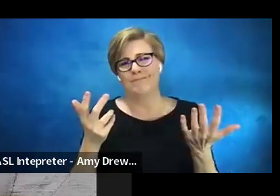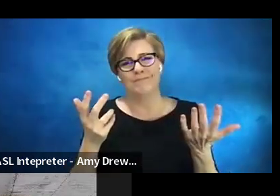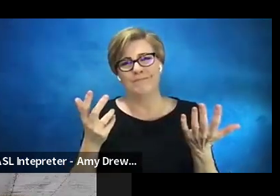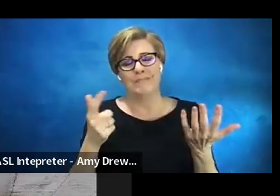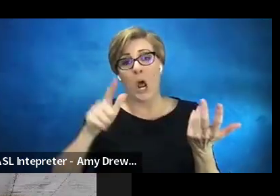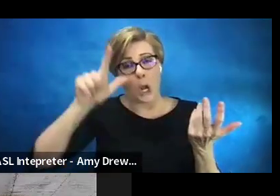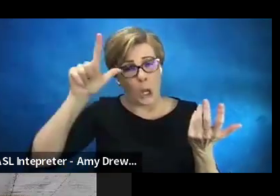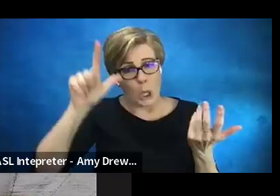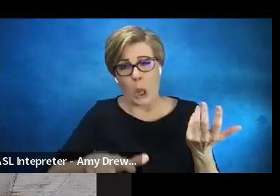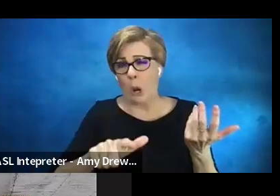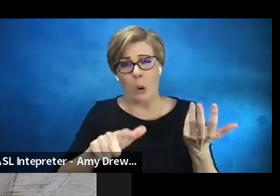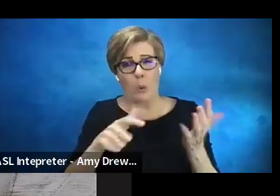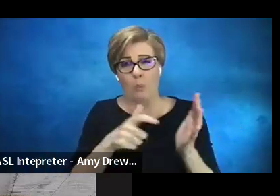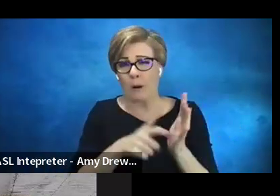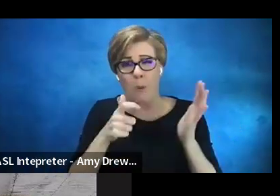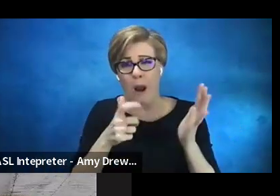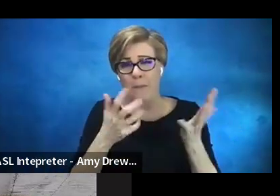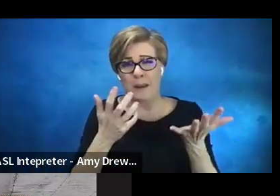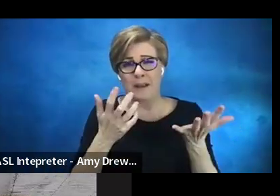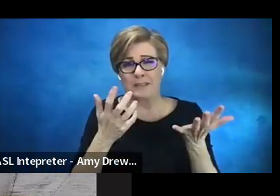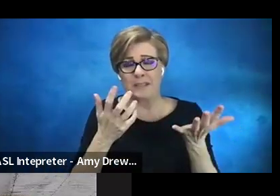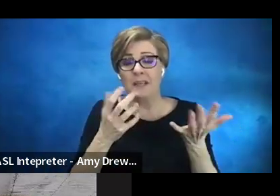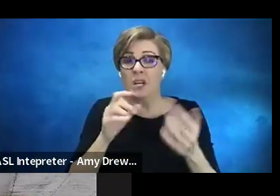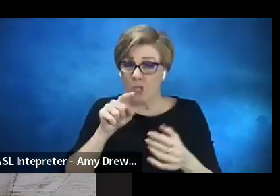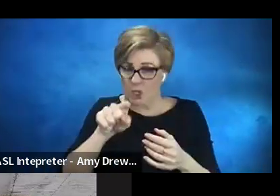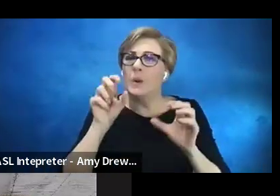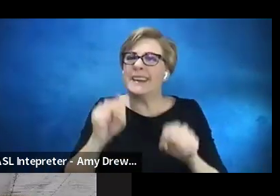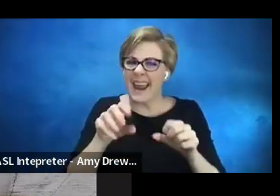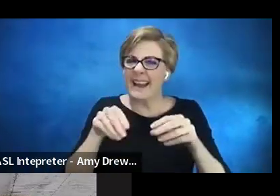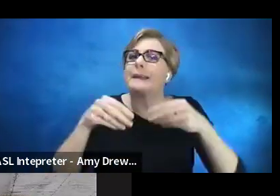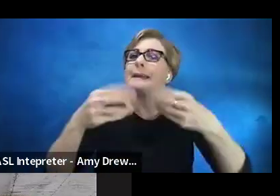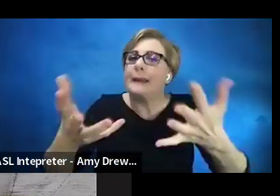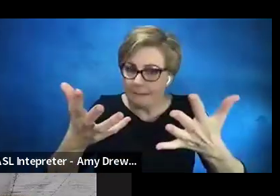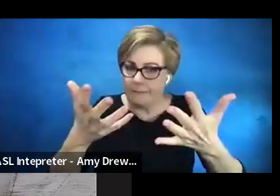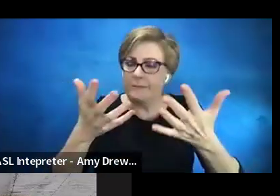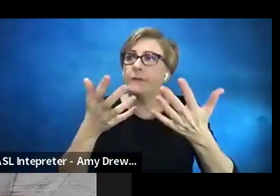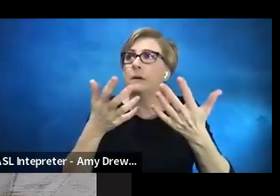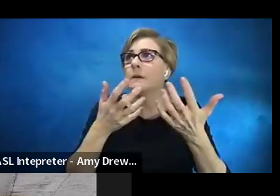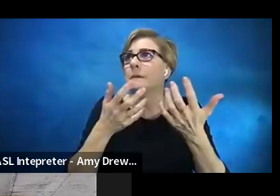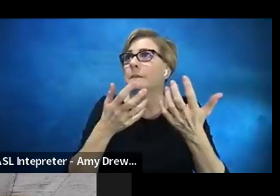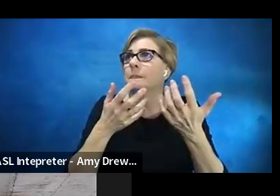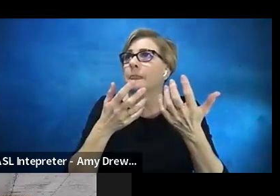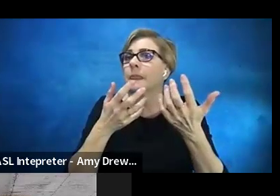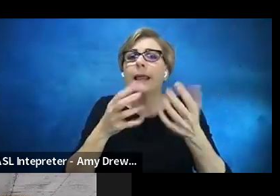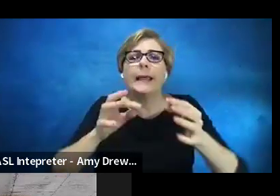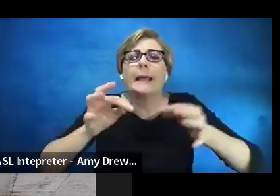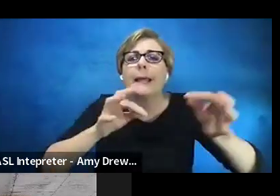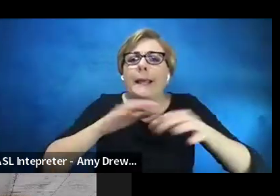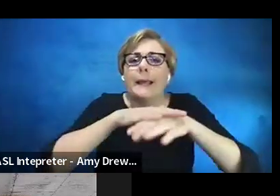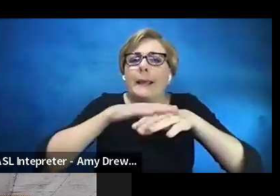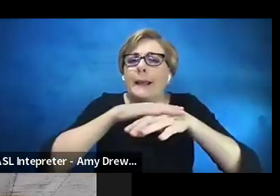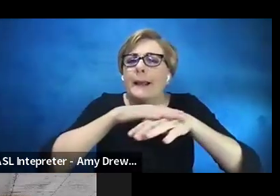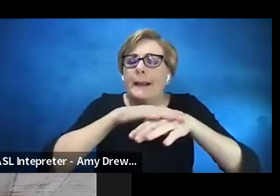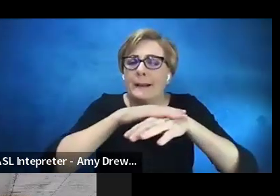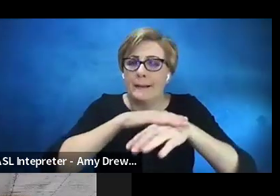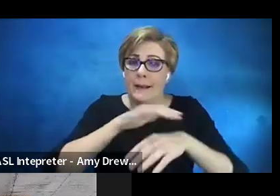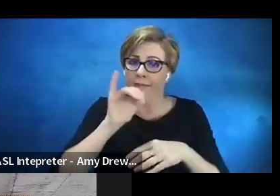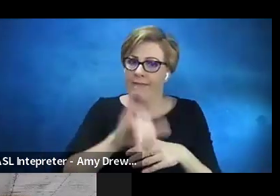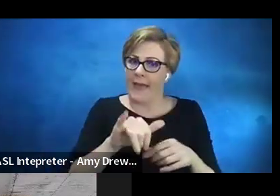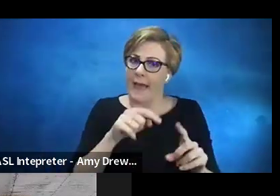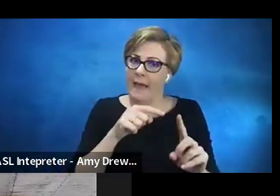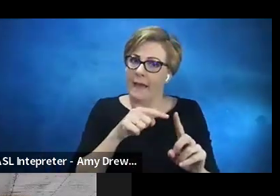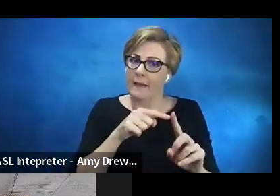I know a lot of really talented and caring educators, but at the same time there are people, as we all know, people who work in disability spaces, and I know as a Black person, as I'm sure people of marginalized identities know, there are people who act in bad faith. There are very much people who act in bad faith. And the standards that courts use for racially neutral is -- I mean facially neutral is comically low. Like very comically low. Essentially to the